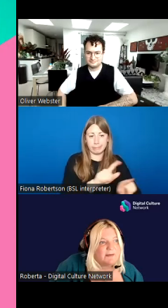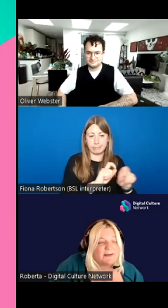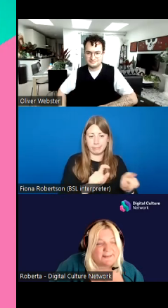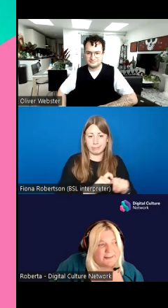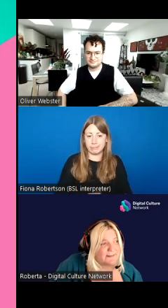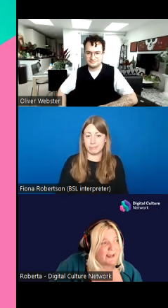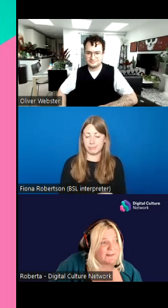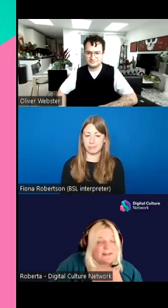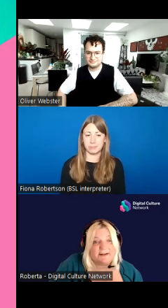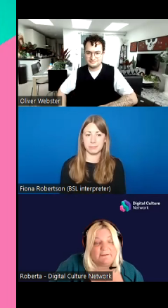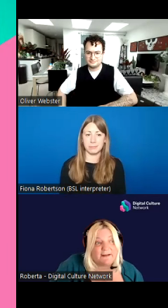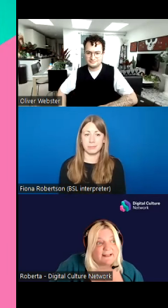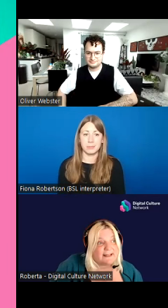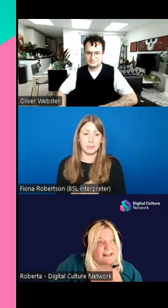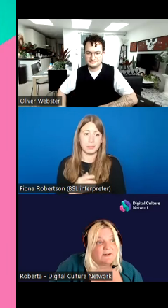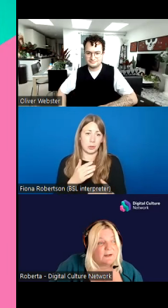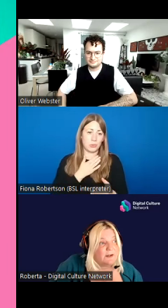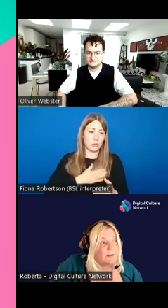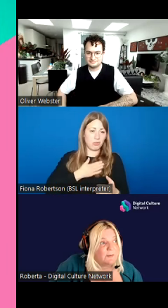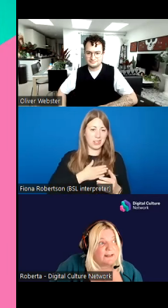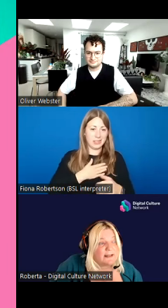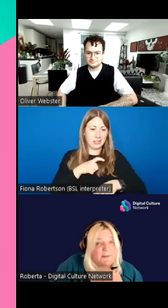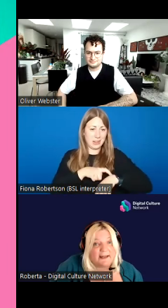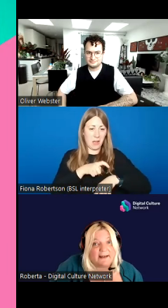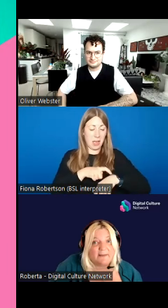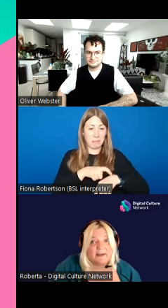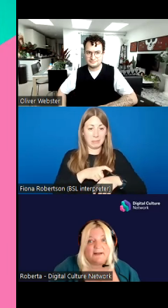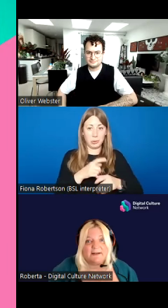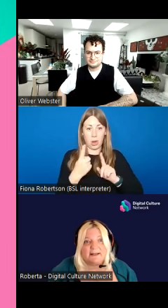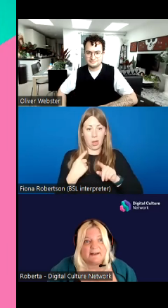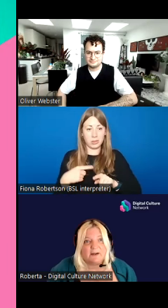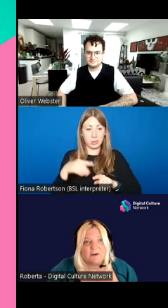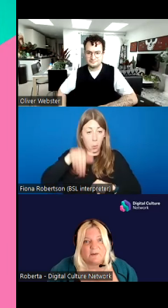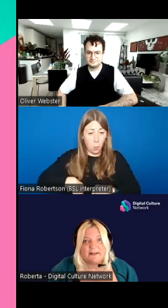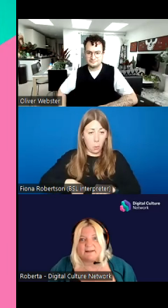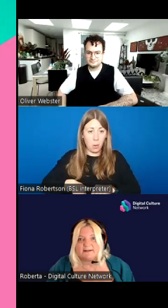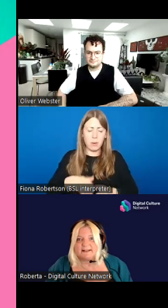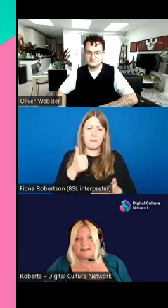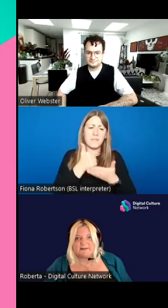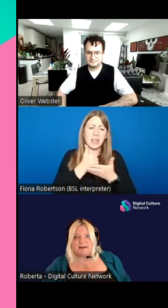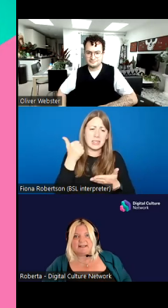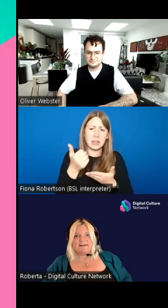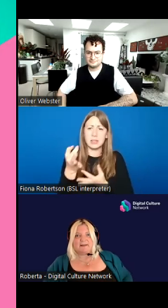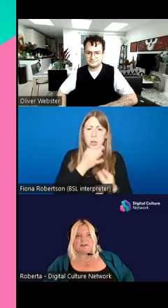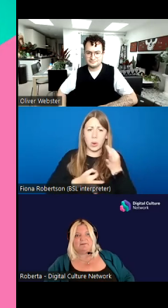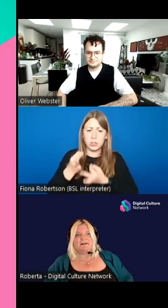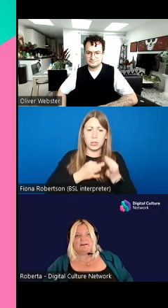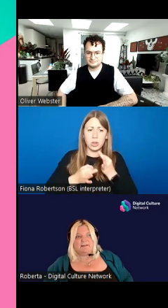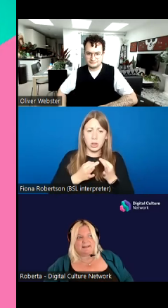but there's been some absolutely fantastic ones coming in, including ones around ideas for creating captioning for live theaters.